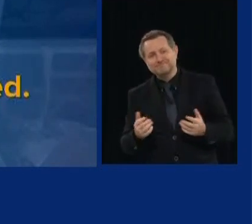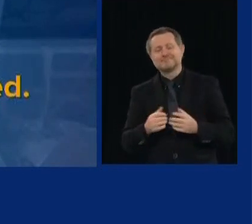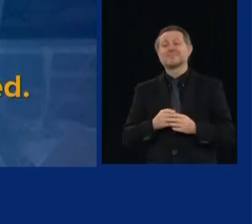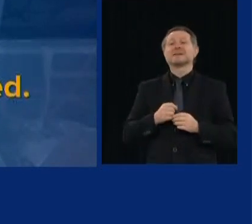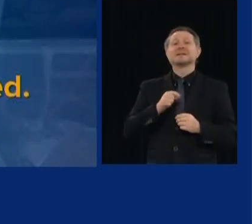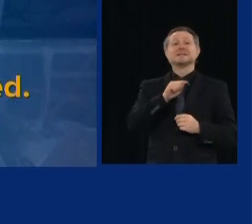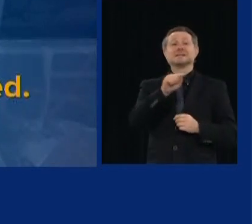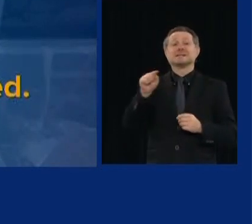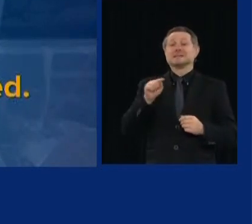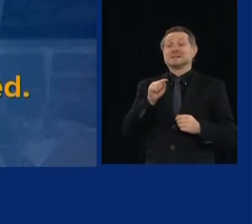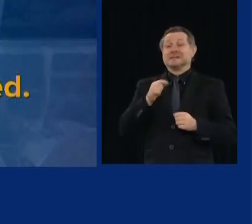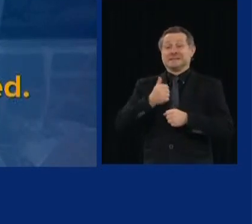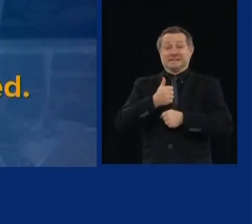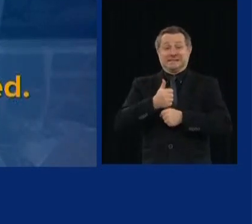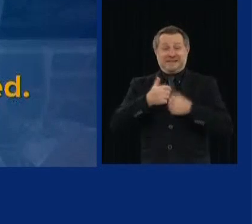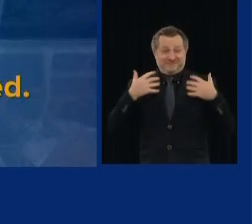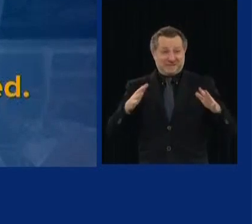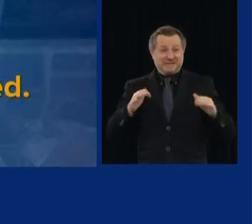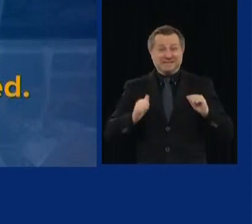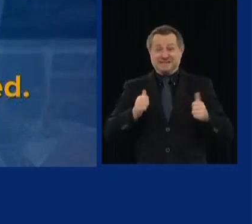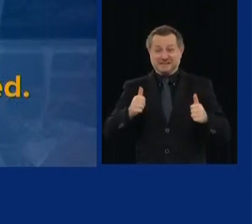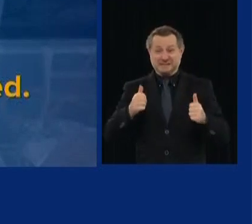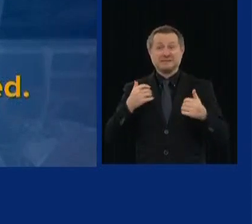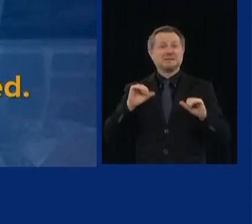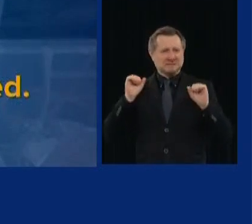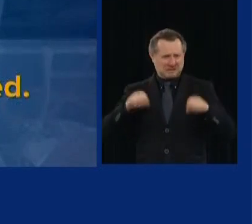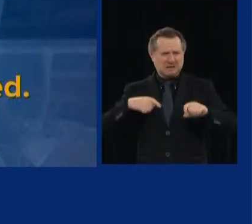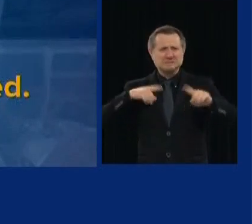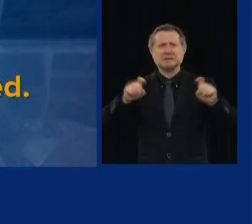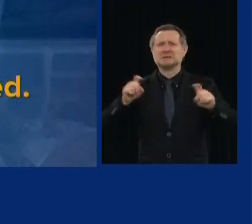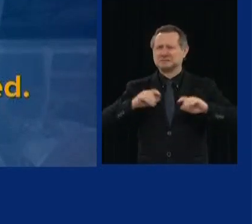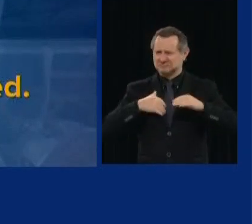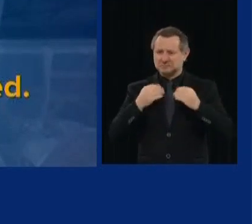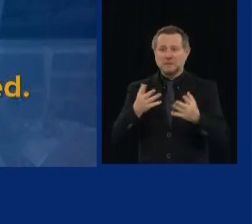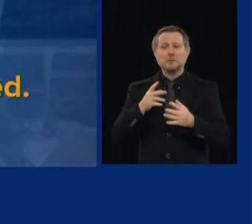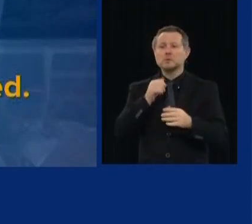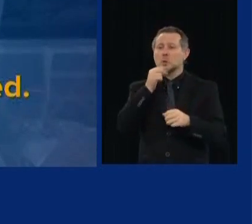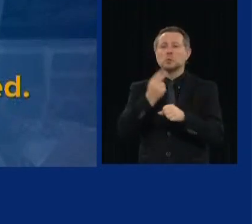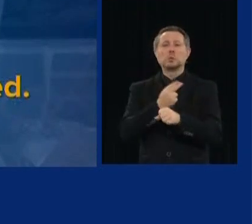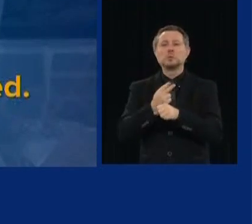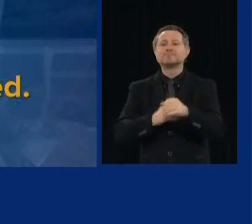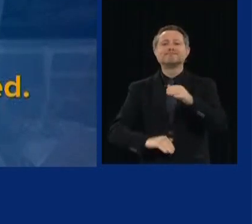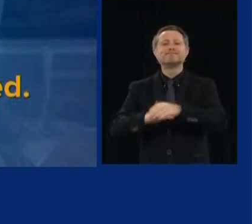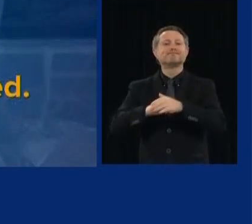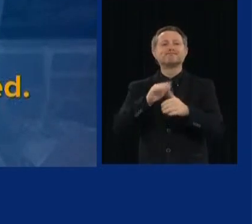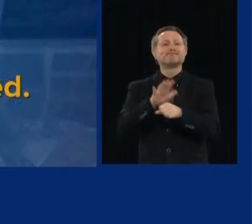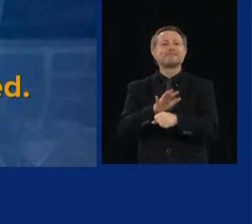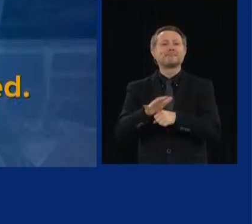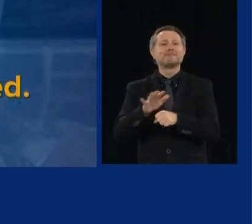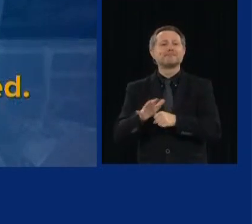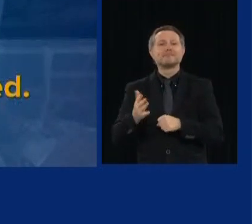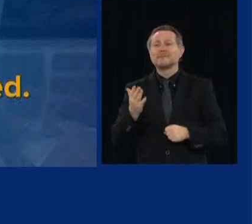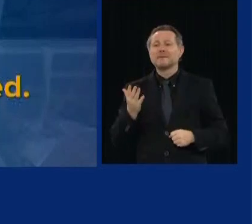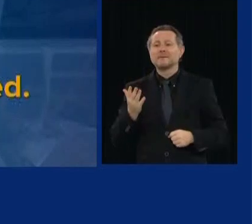WHAT'S THE NEW PROBLEM? THE NEW PROBLEM IS WE HAVE MORE